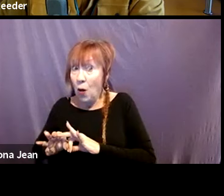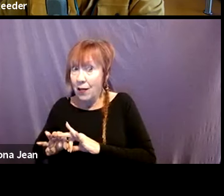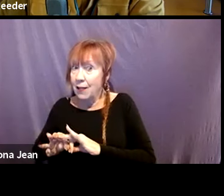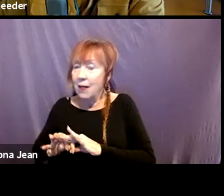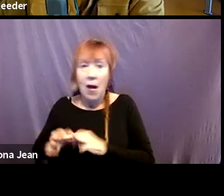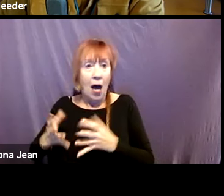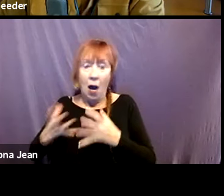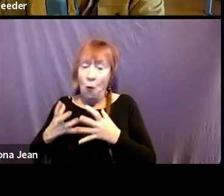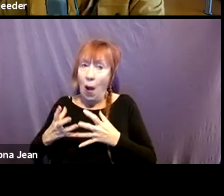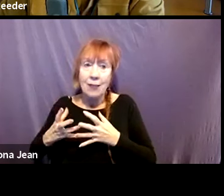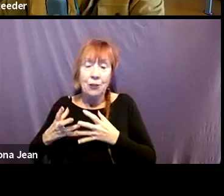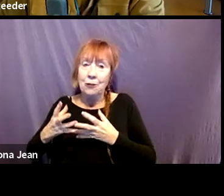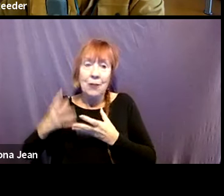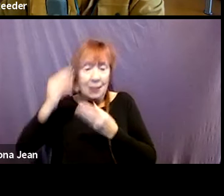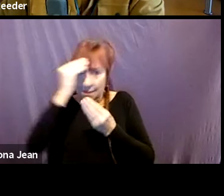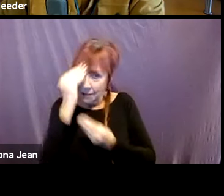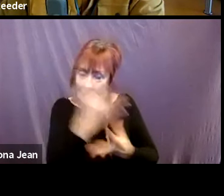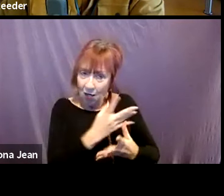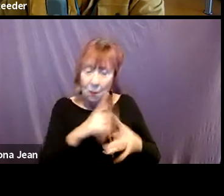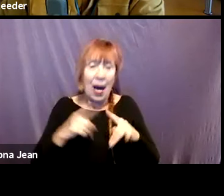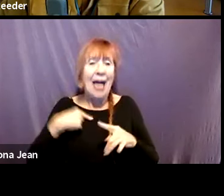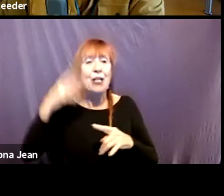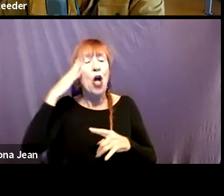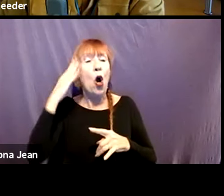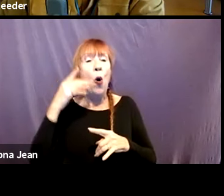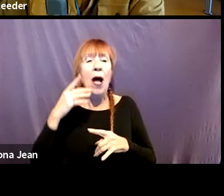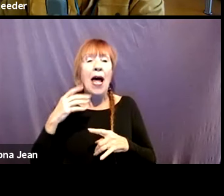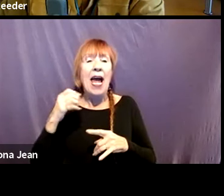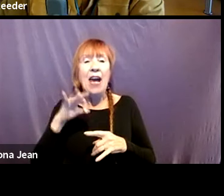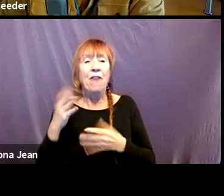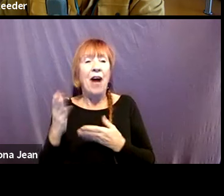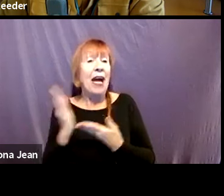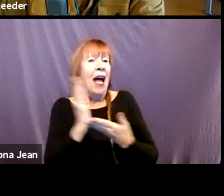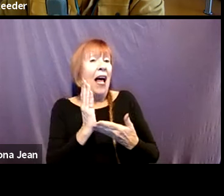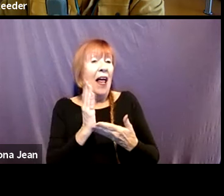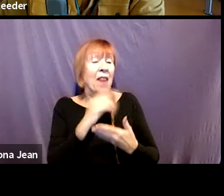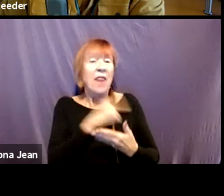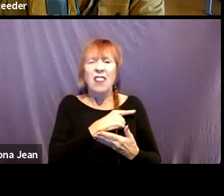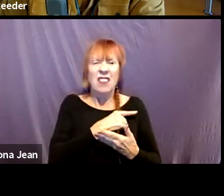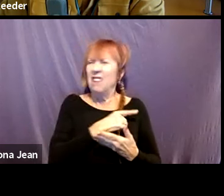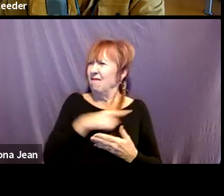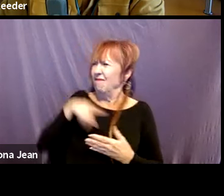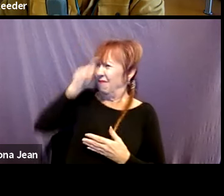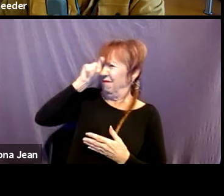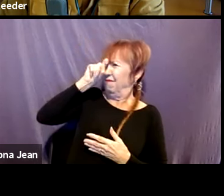but I know it'll just open itself up to a lot of questions, or it'll be really hard to explain,